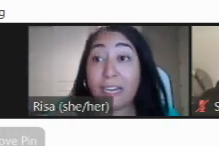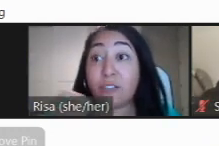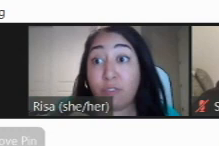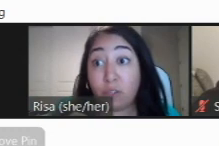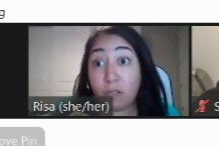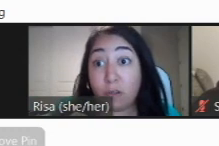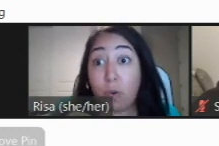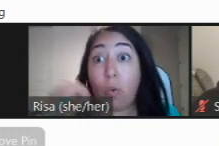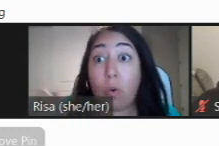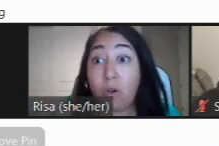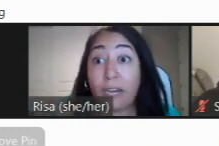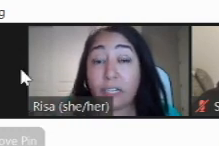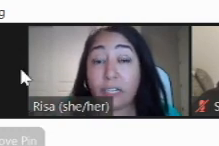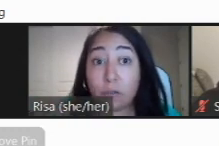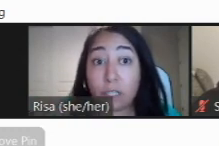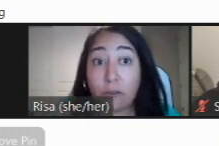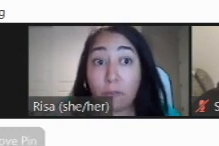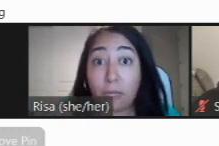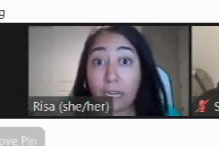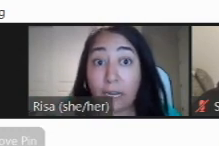as a viewer or as a host of the meeting.